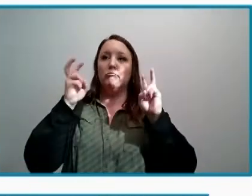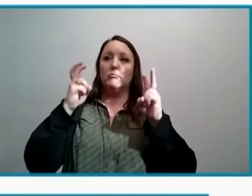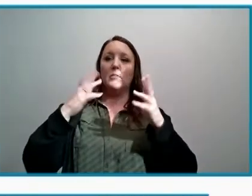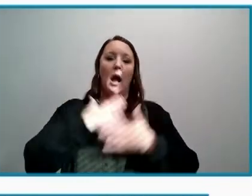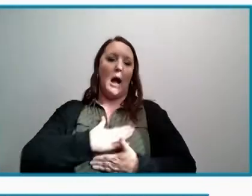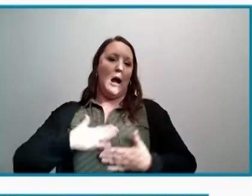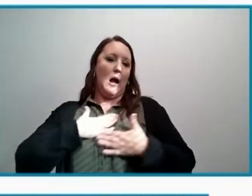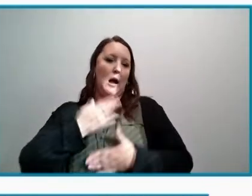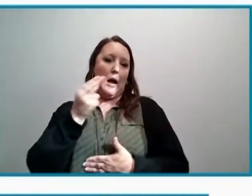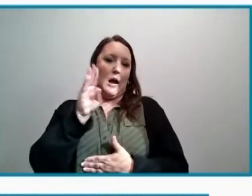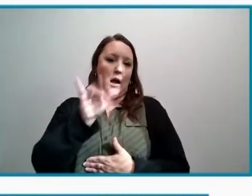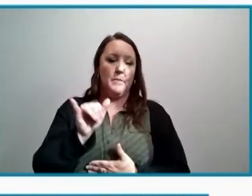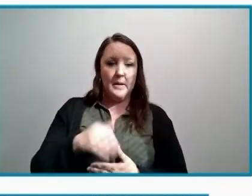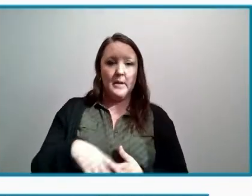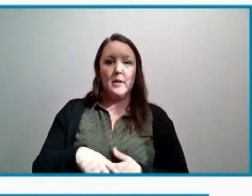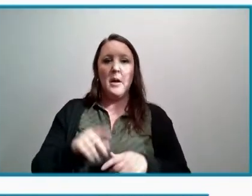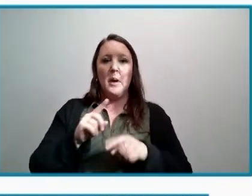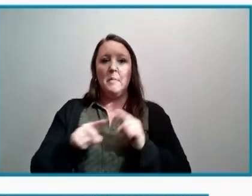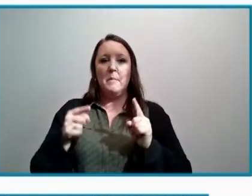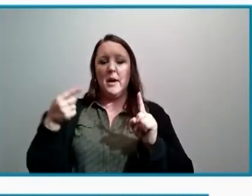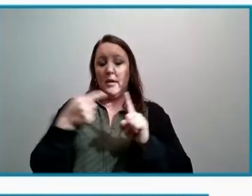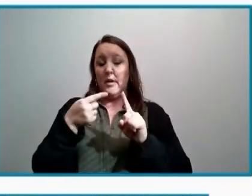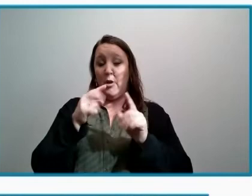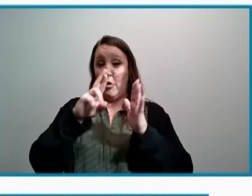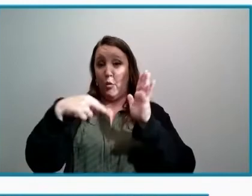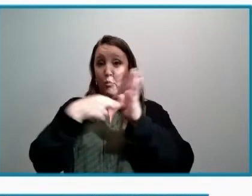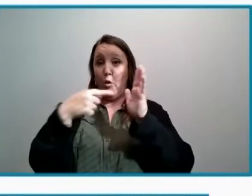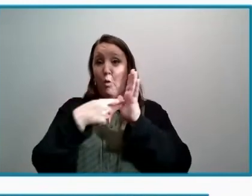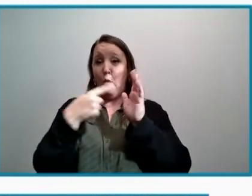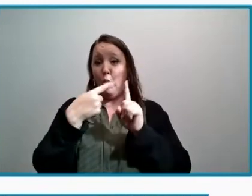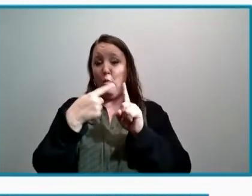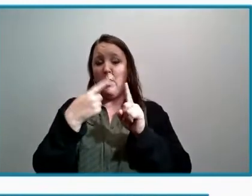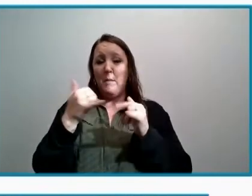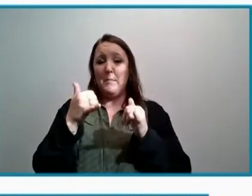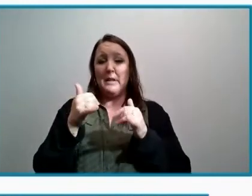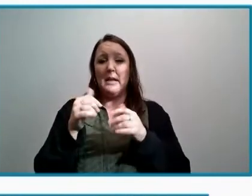the essential role that it plays as a transformative form of healing